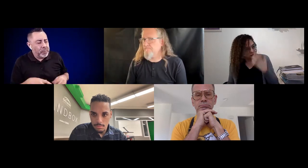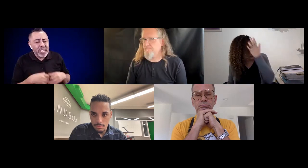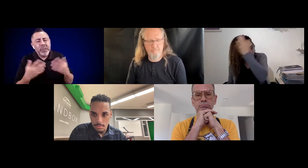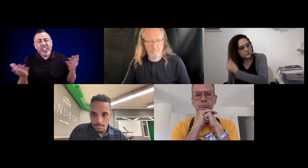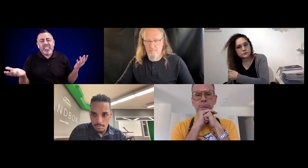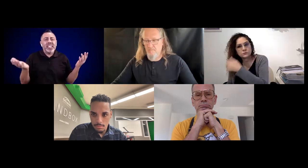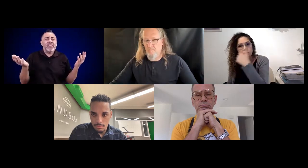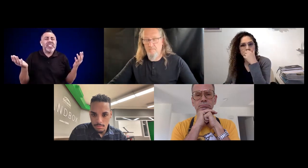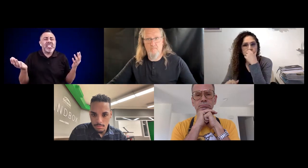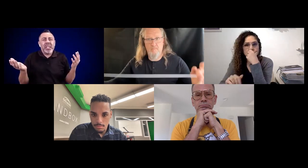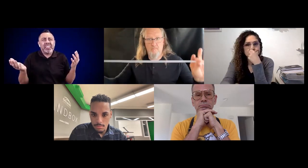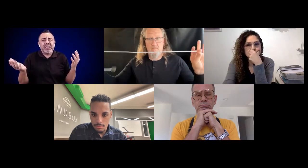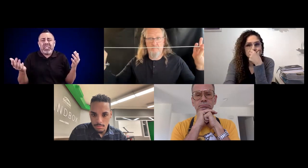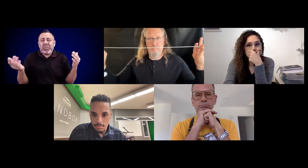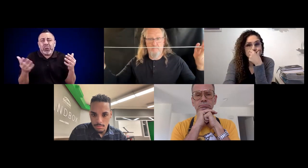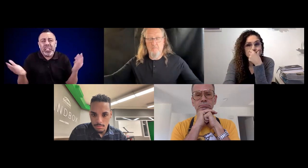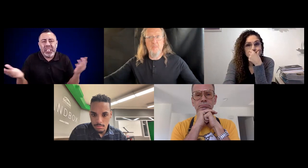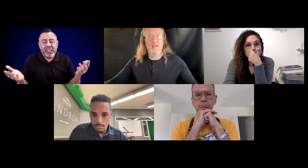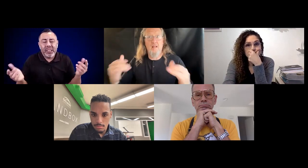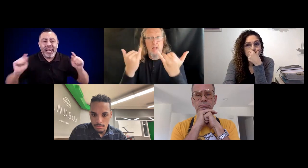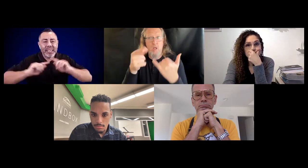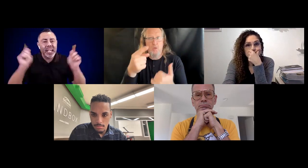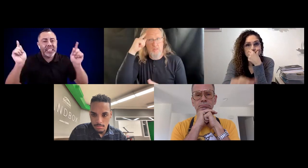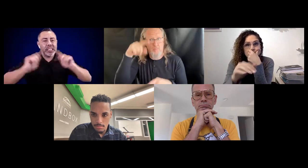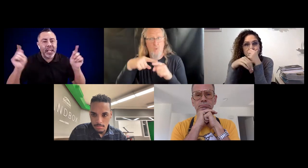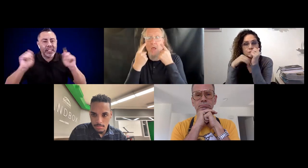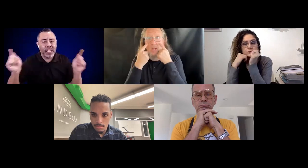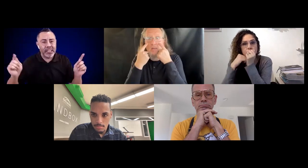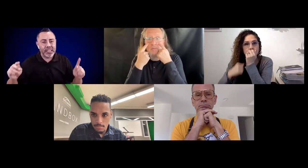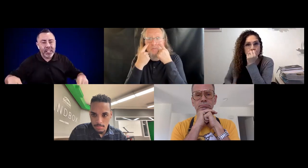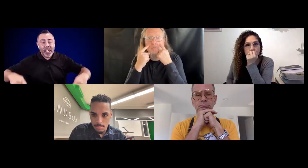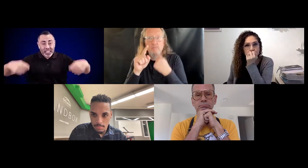The made American sign language seem like a like a shortcut, and that is not the case.